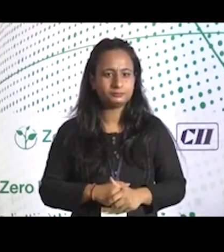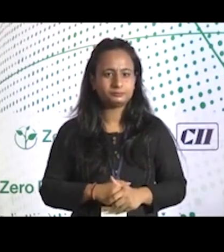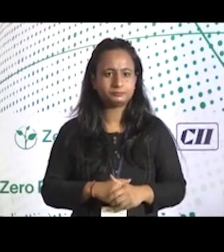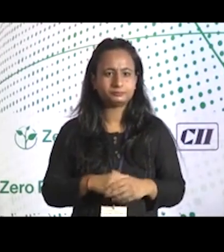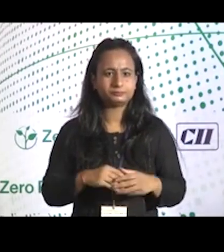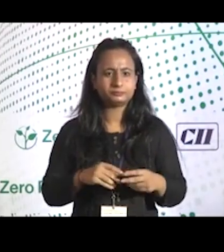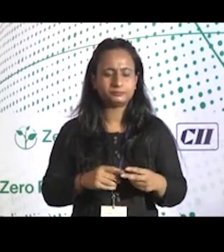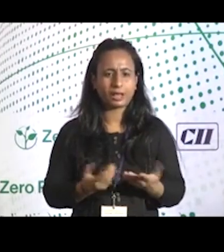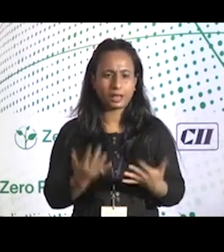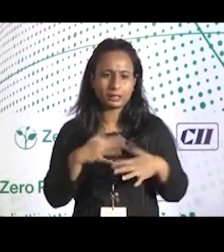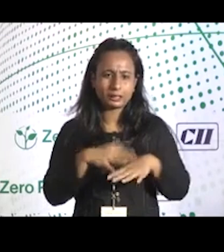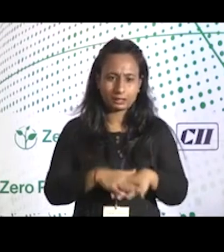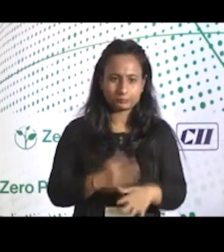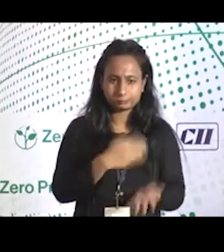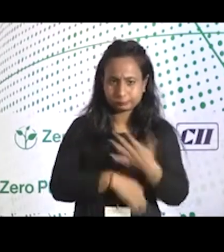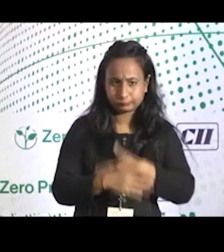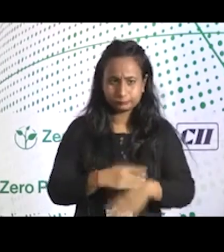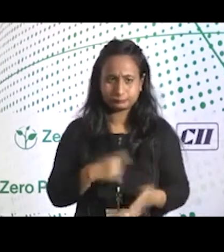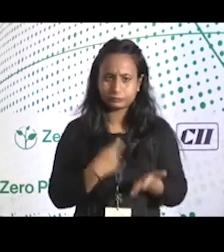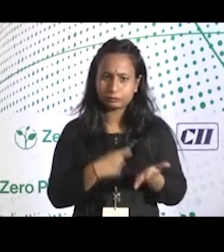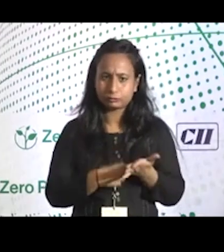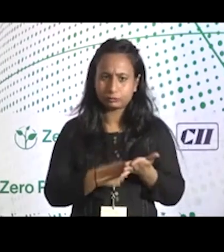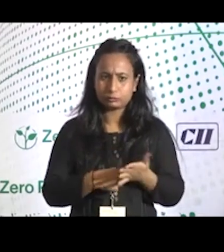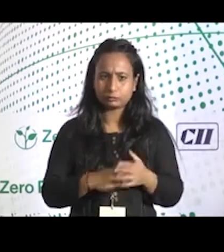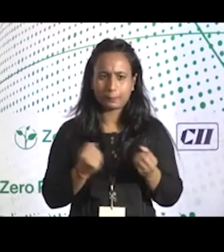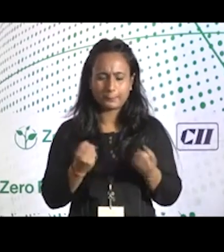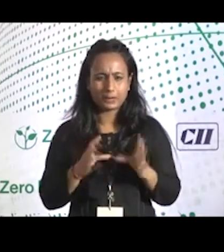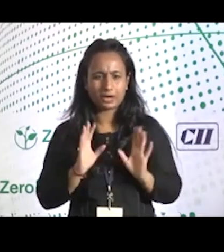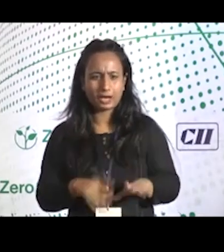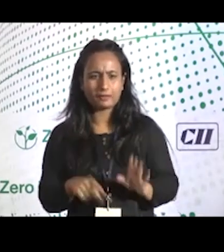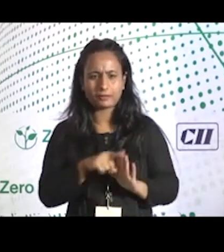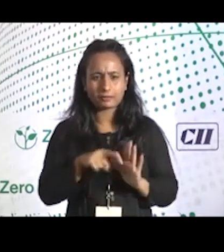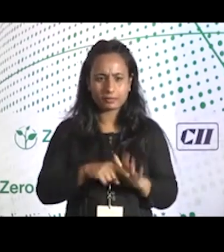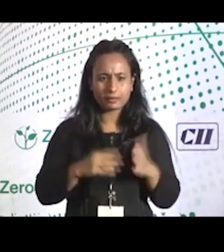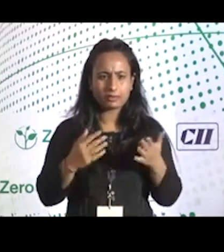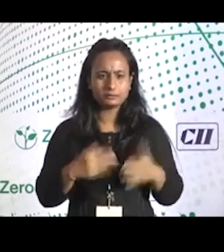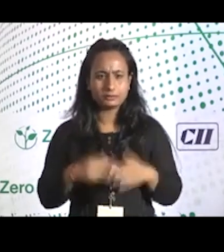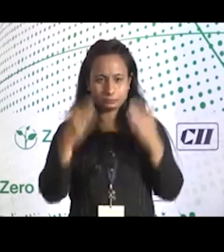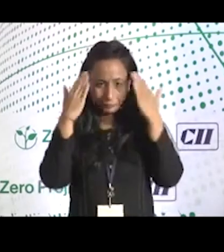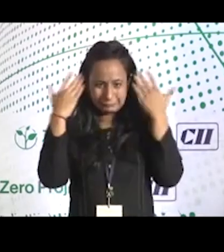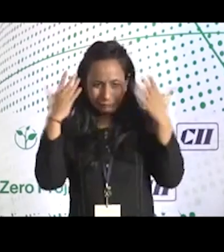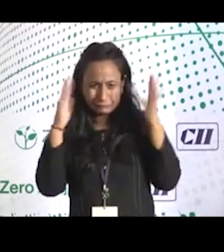overall, but also disability inclusion. And I think if you sort of segment the market on how much regulation exists,